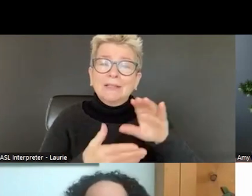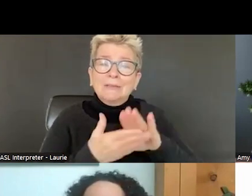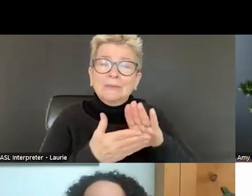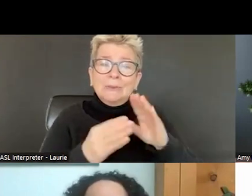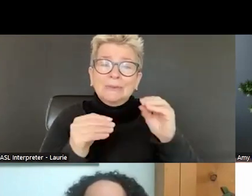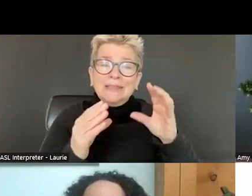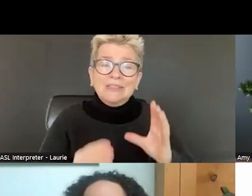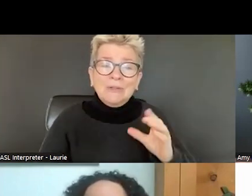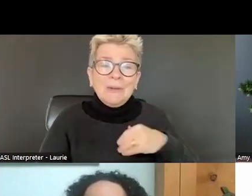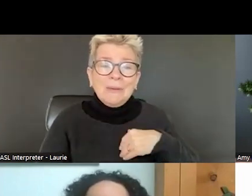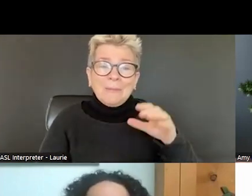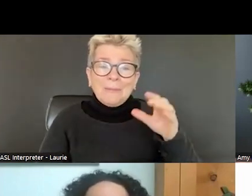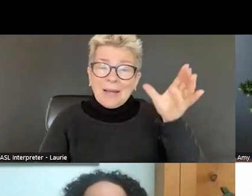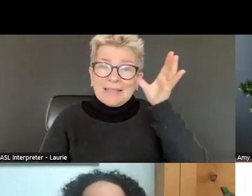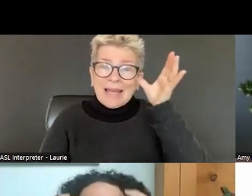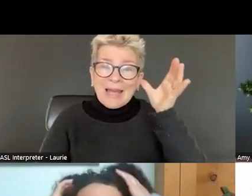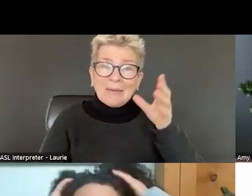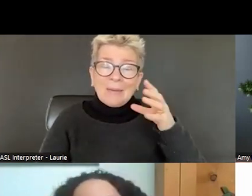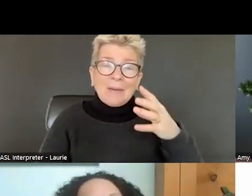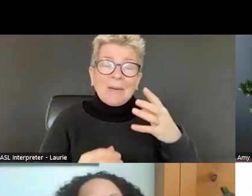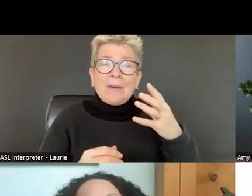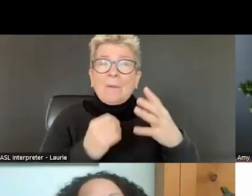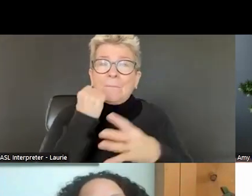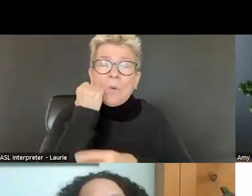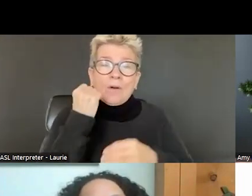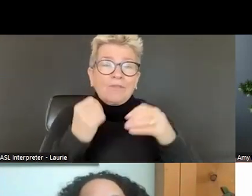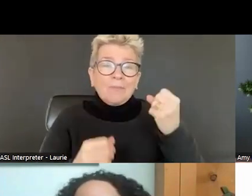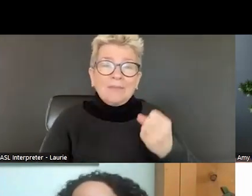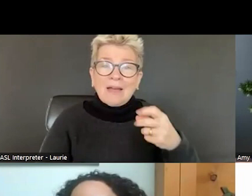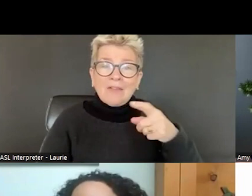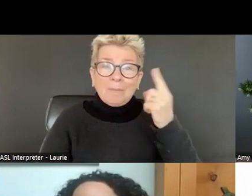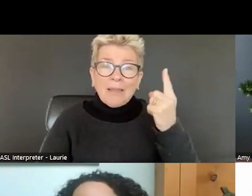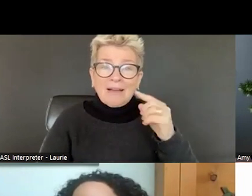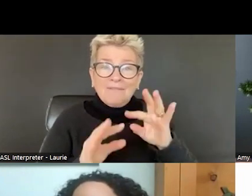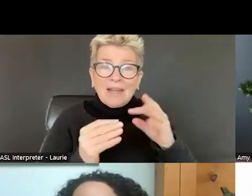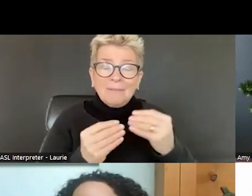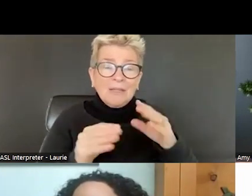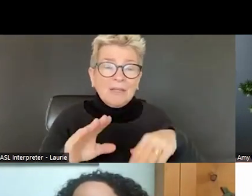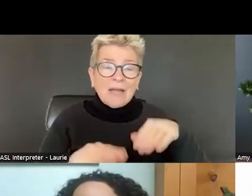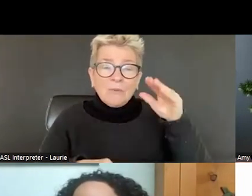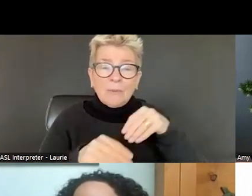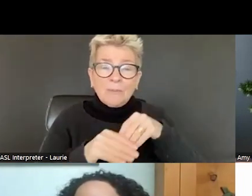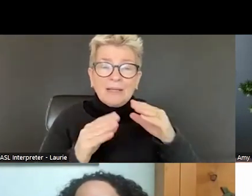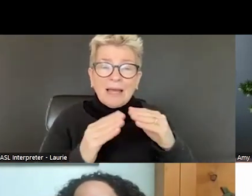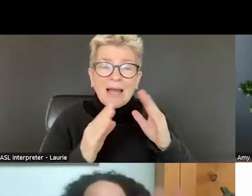know, poor from the south black family, and so I grew up in a house with our